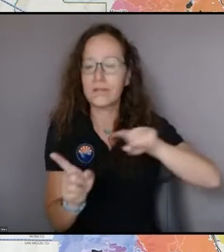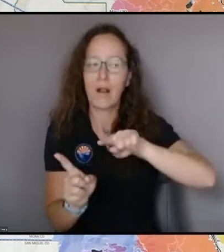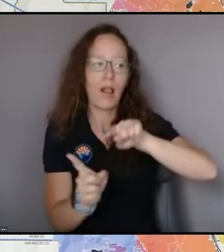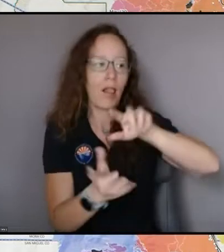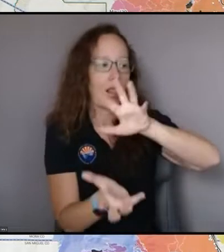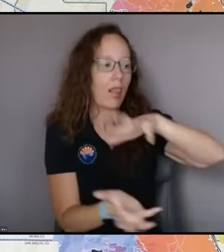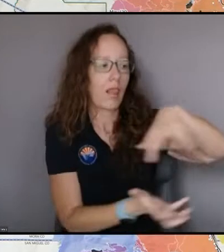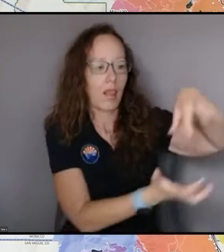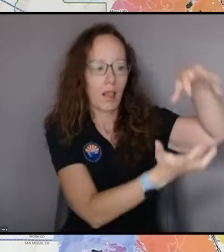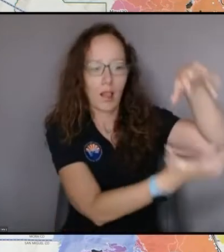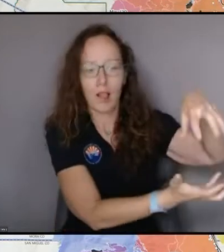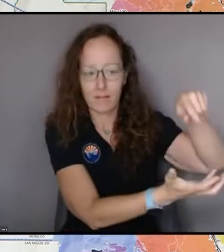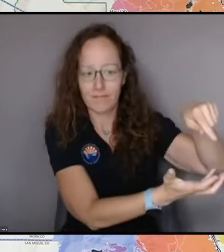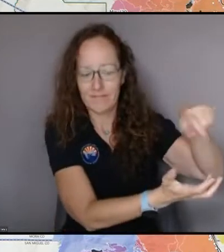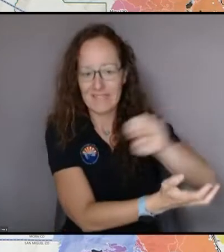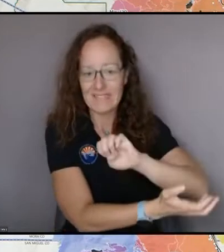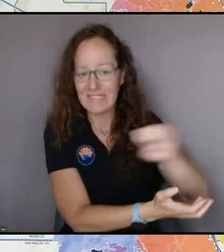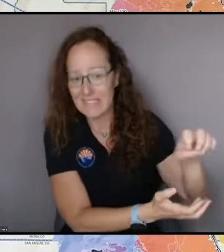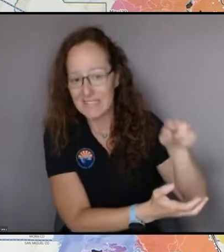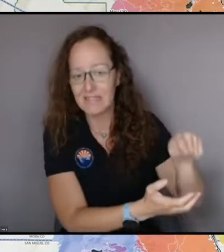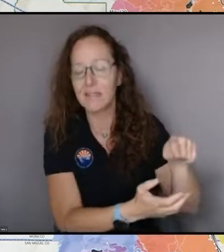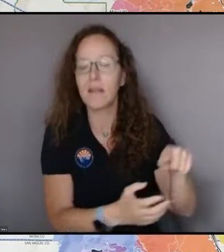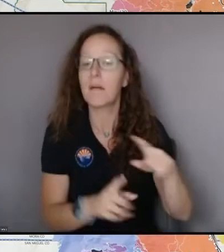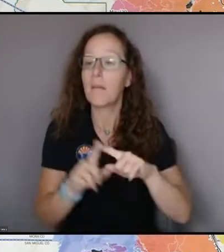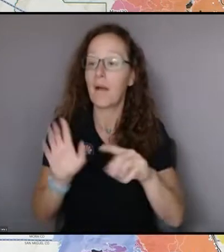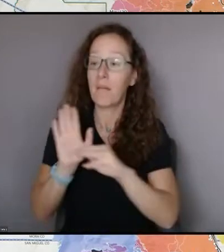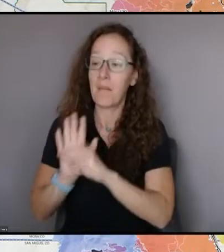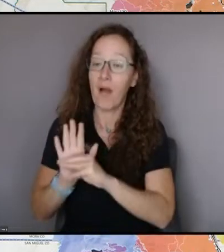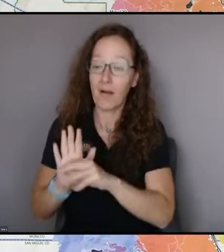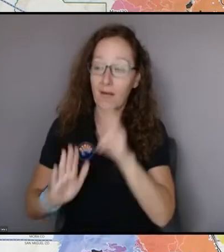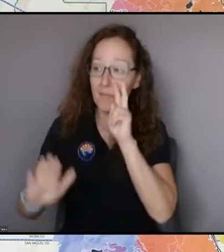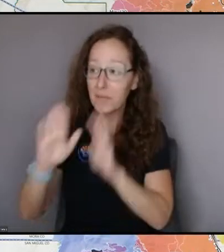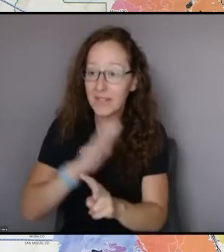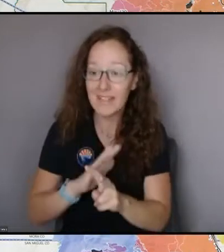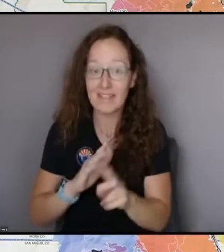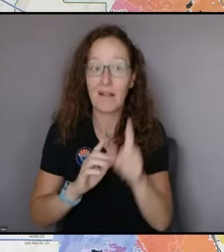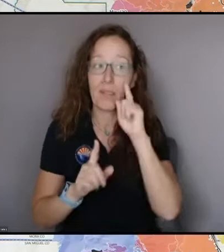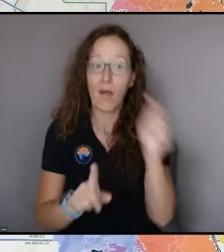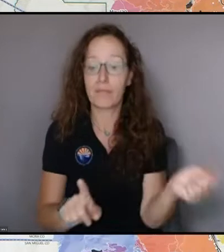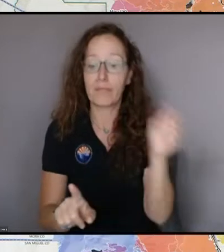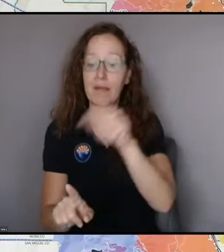significant impact on Mora and Holman, in that area,